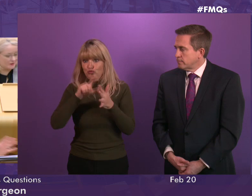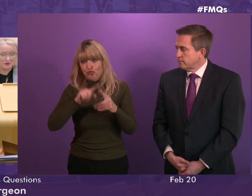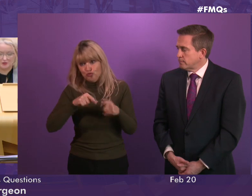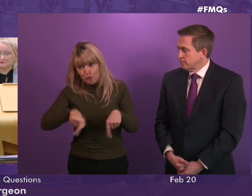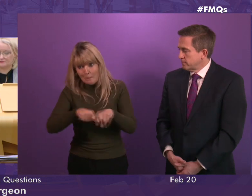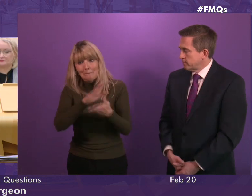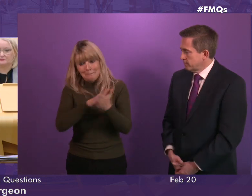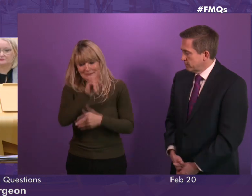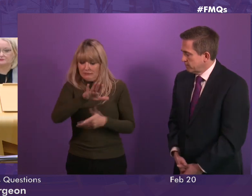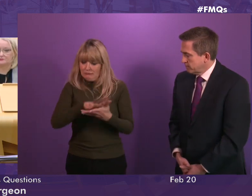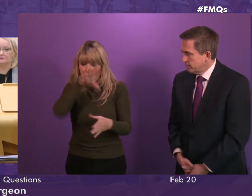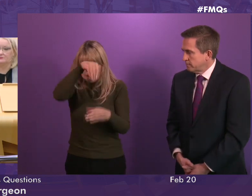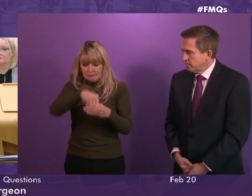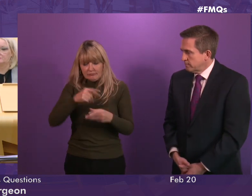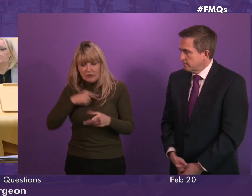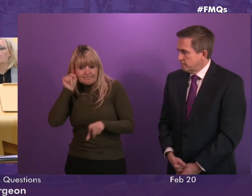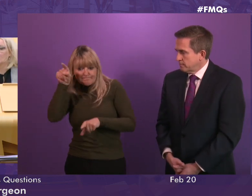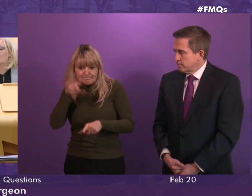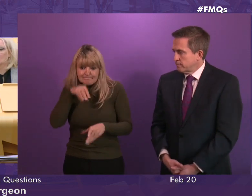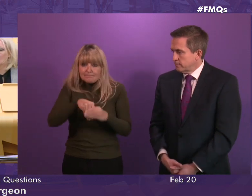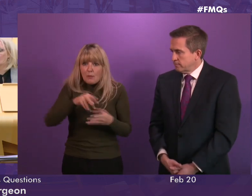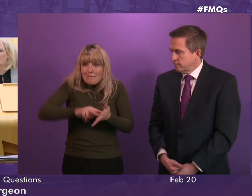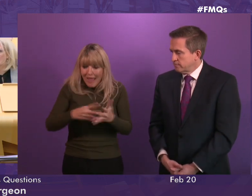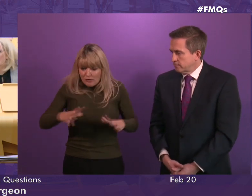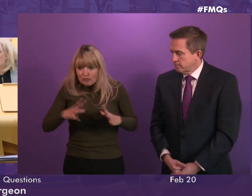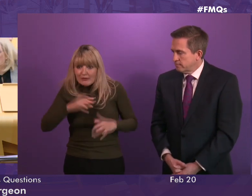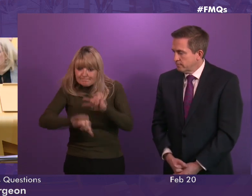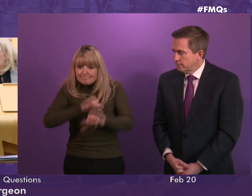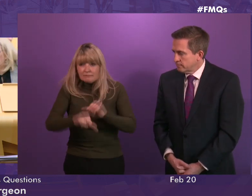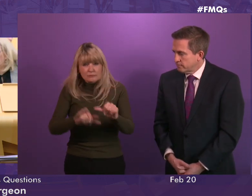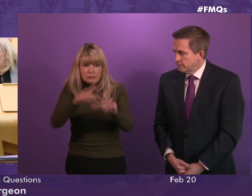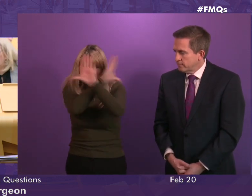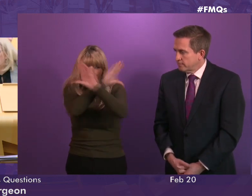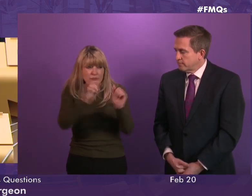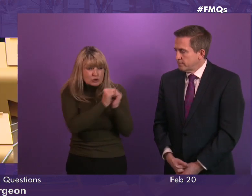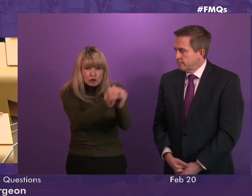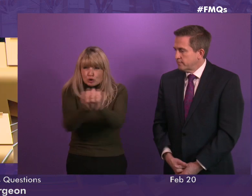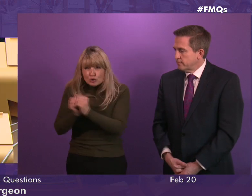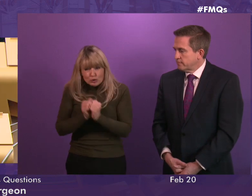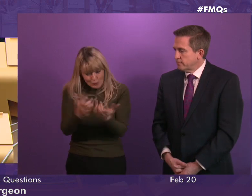I assure Parliament that plans are well under way and are well developed. The Cabinet Secretary